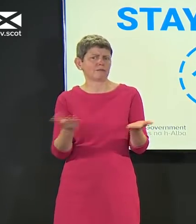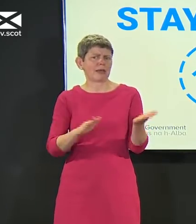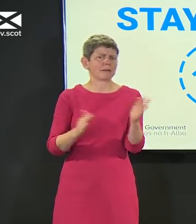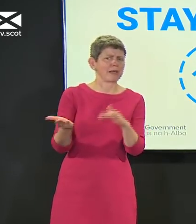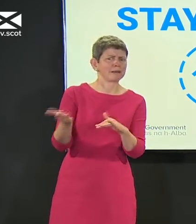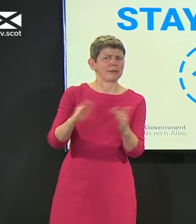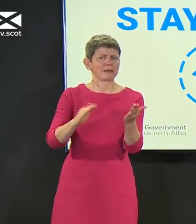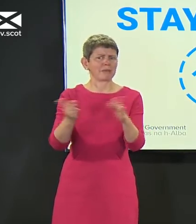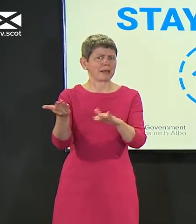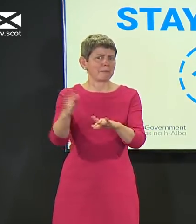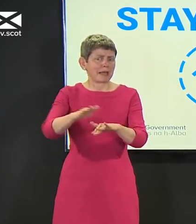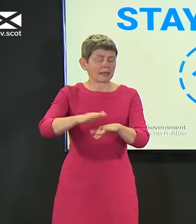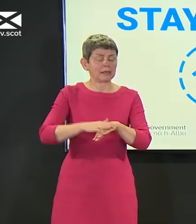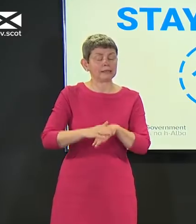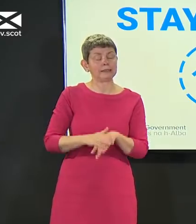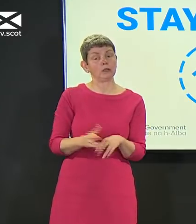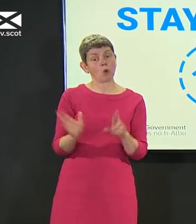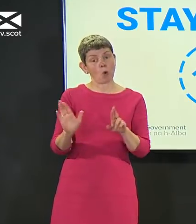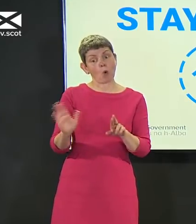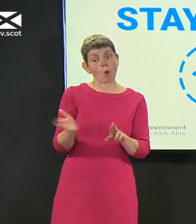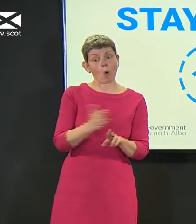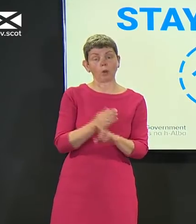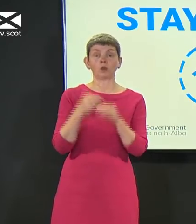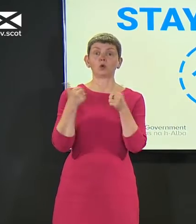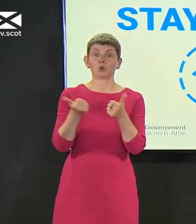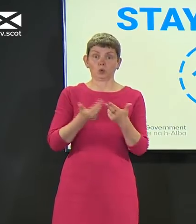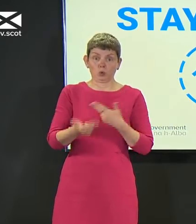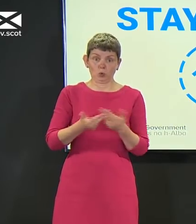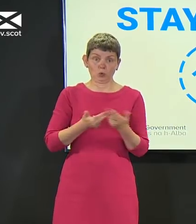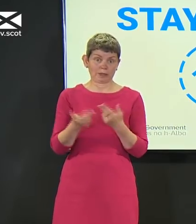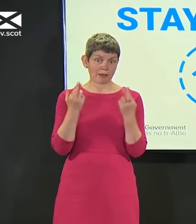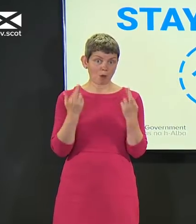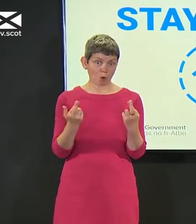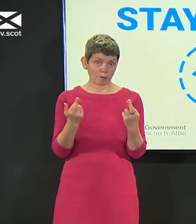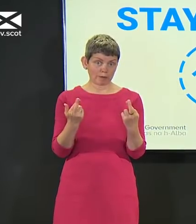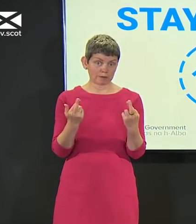positive news i hope it's a testament to the success of the vaccination program